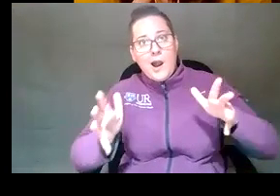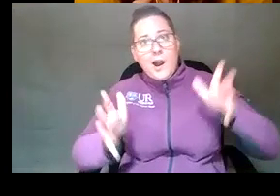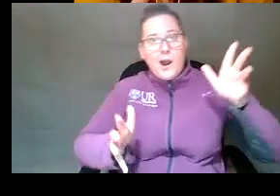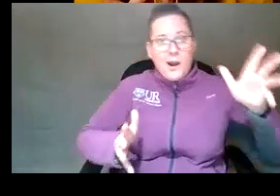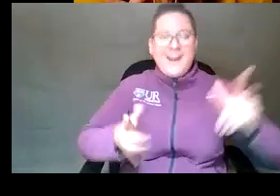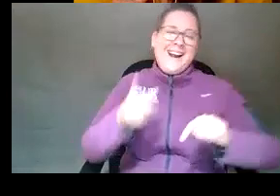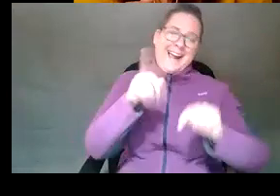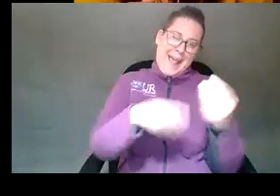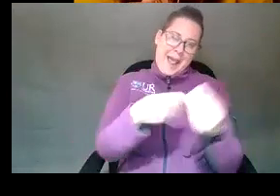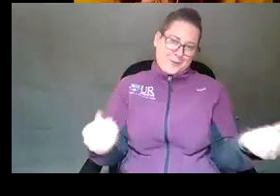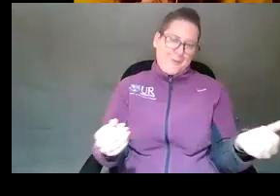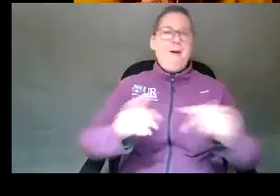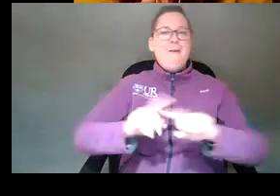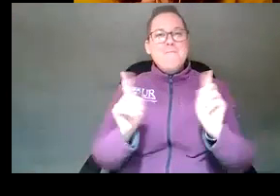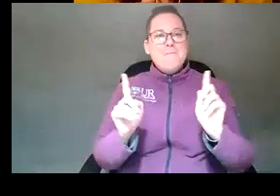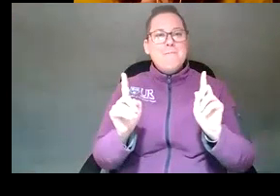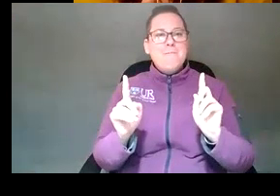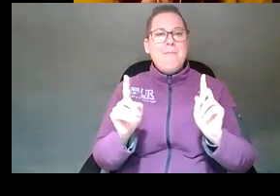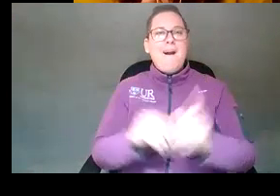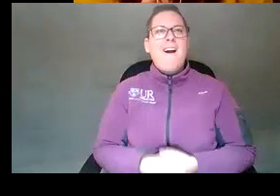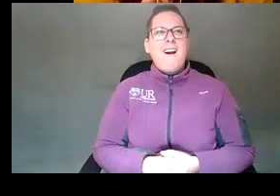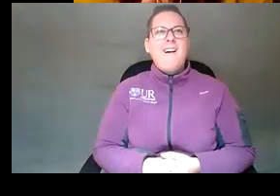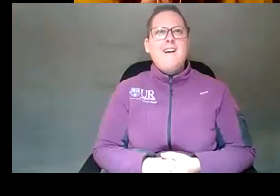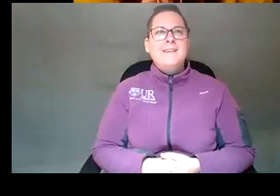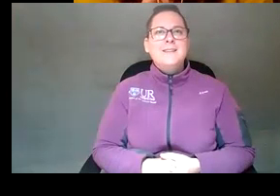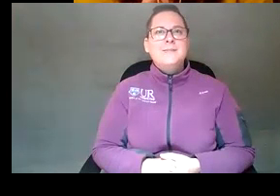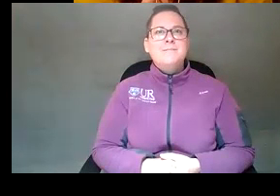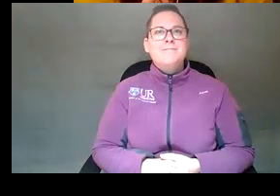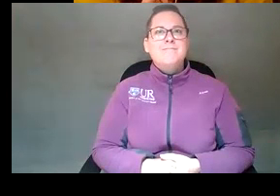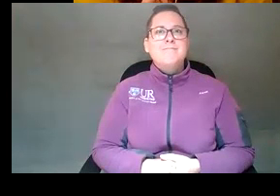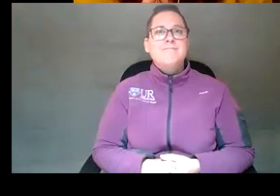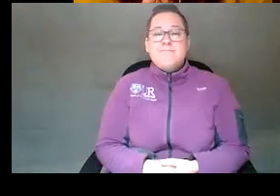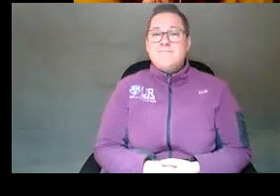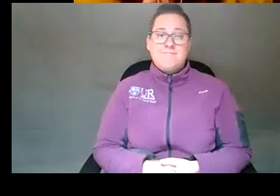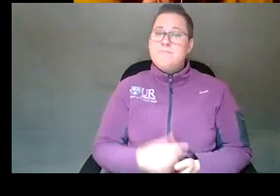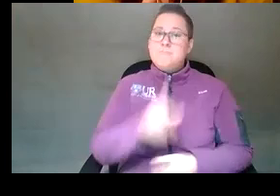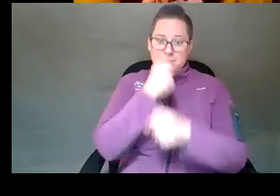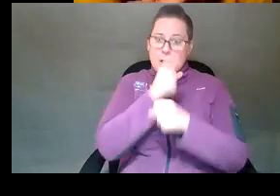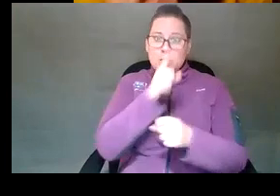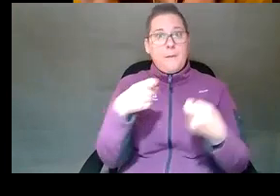I think we can think about just having you know having your device charged and ready or having a